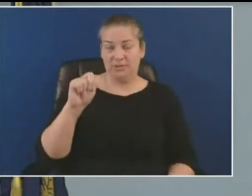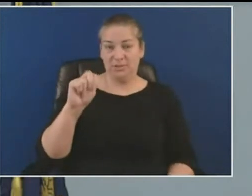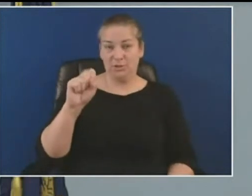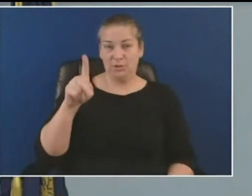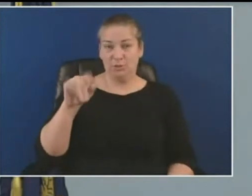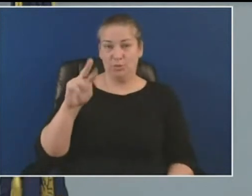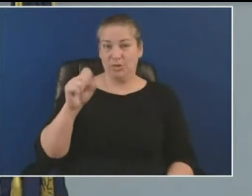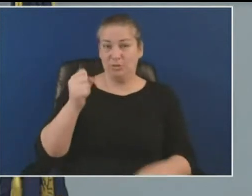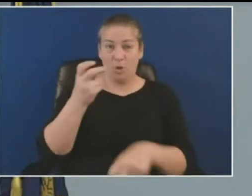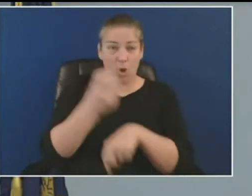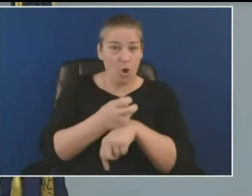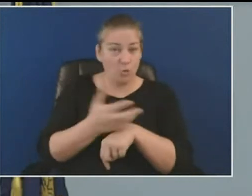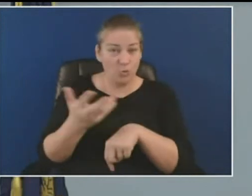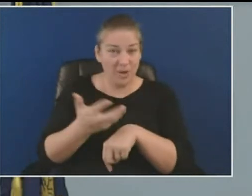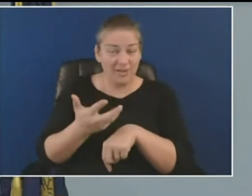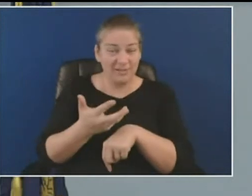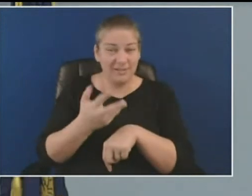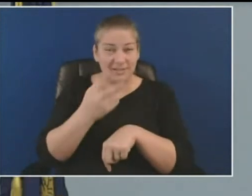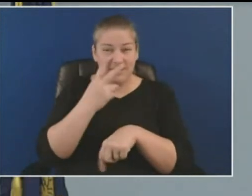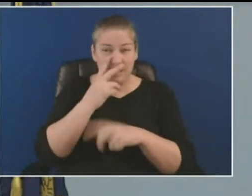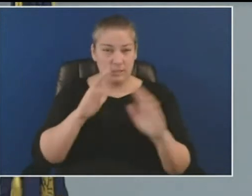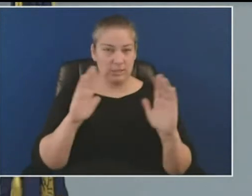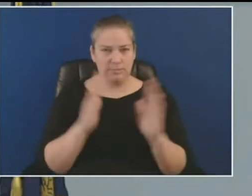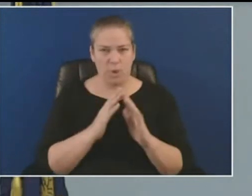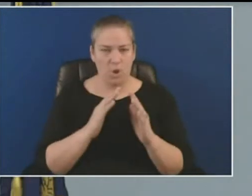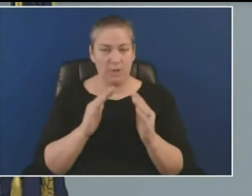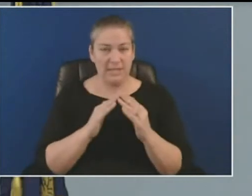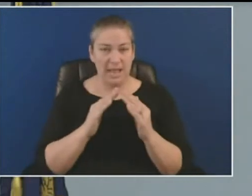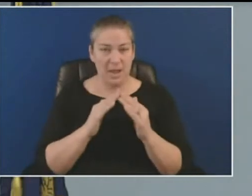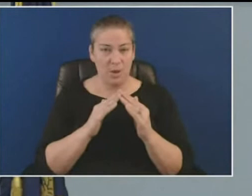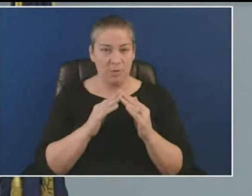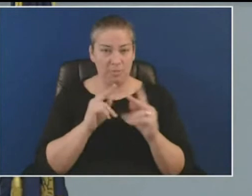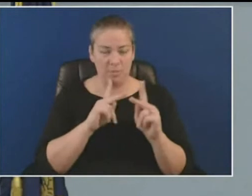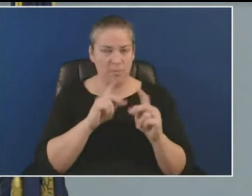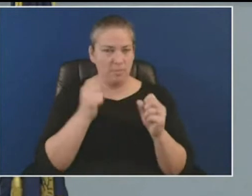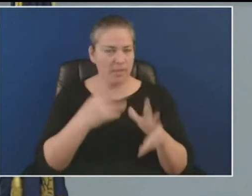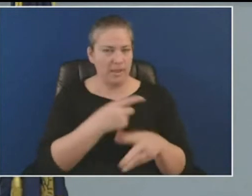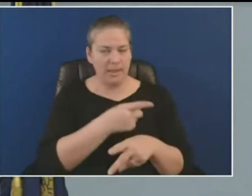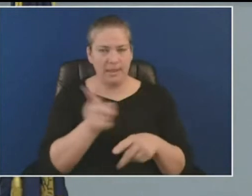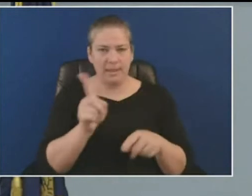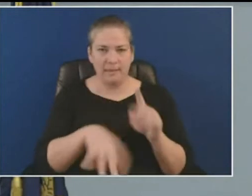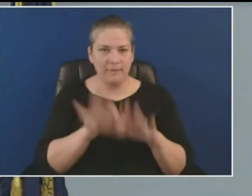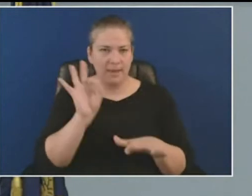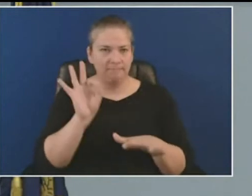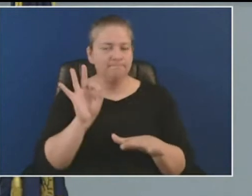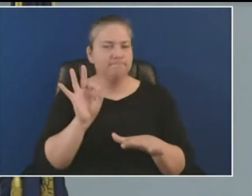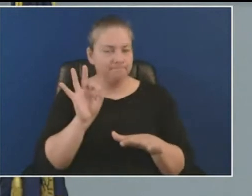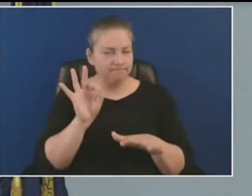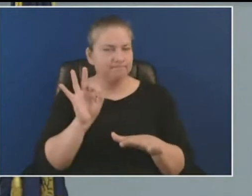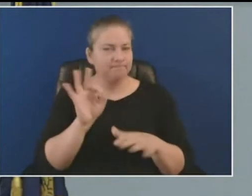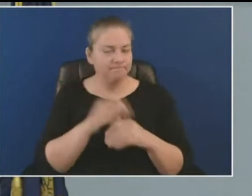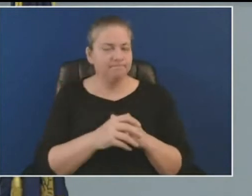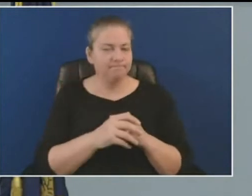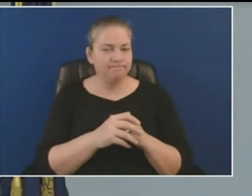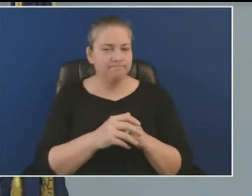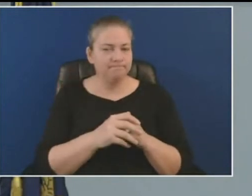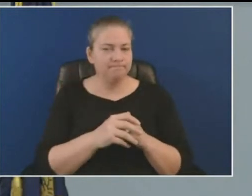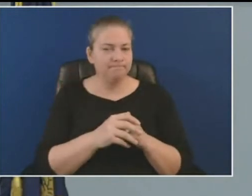In a small town of the number of people who are unaccounted for. Alright. We've been hit pretty hard.